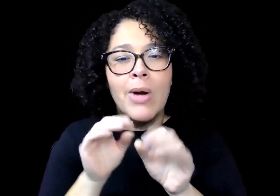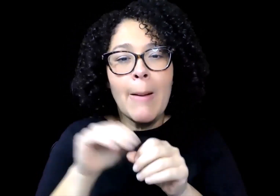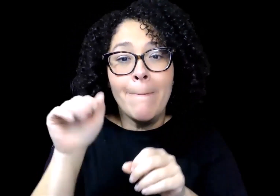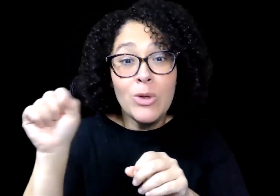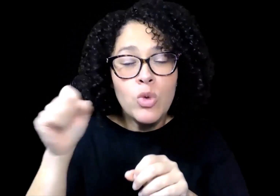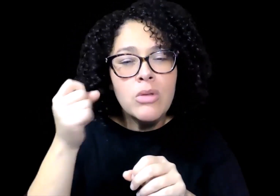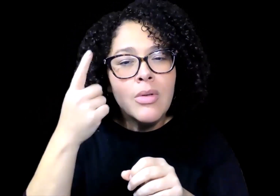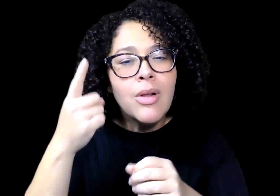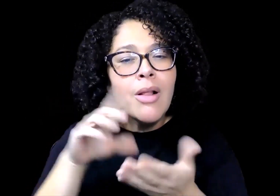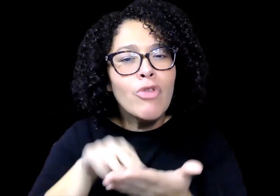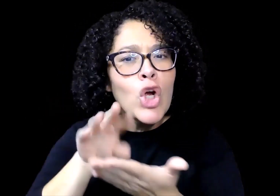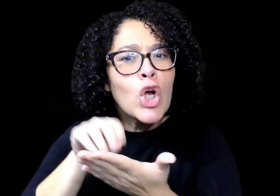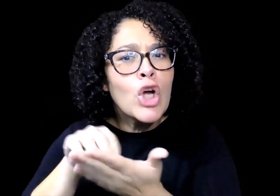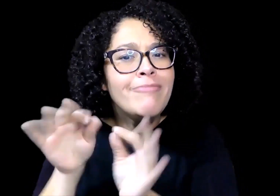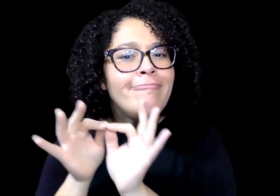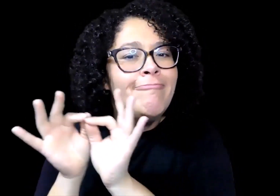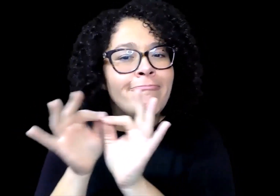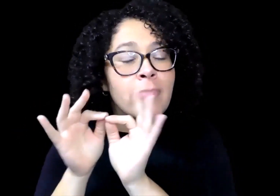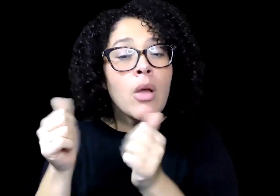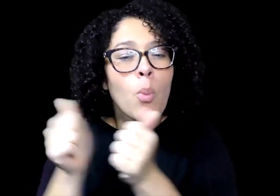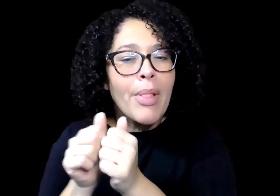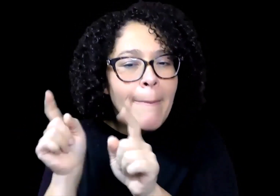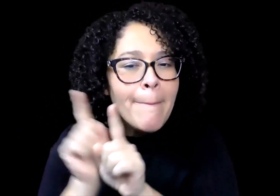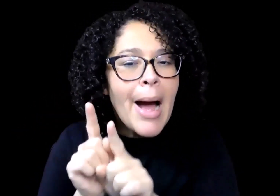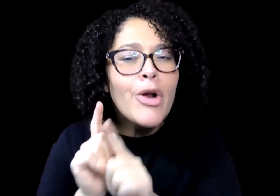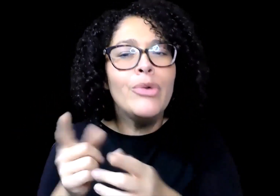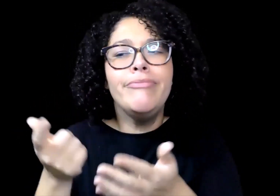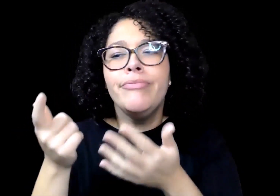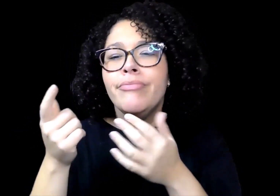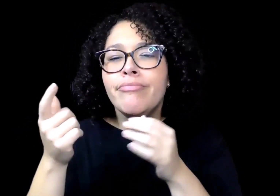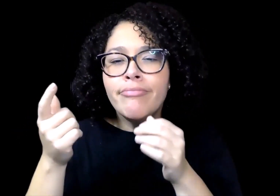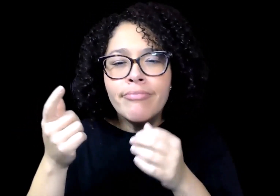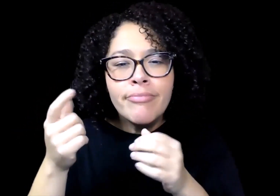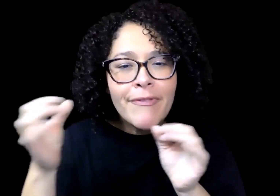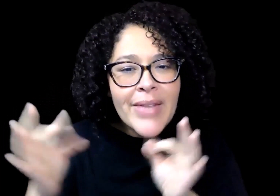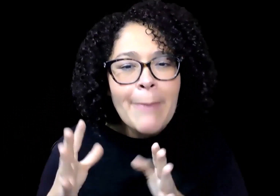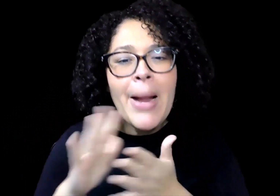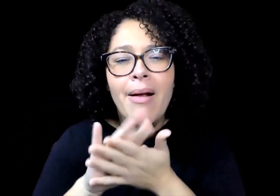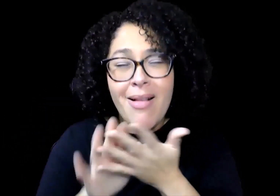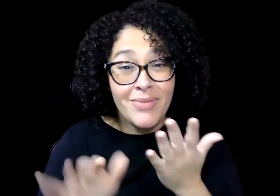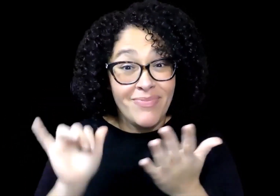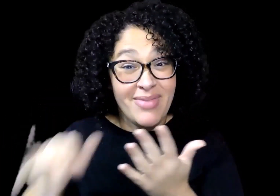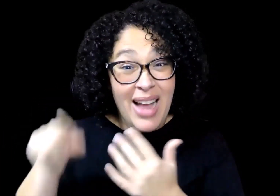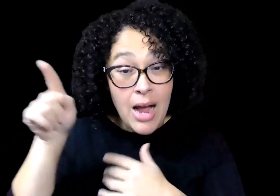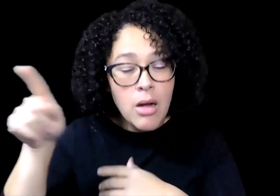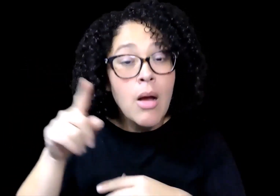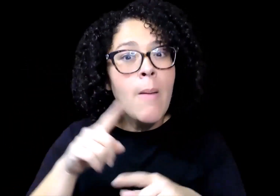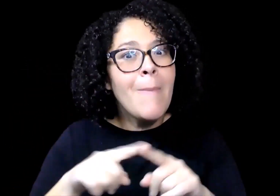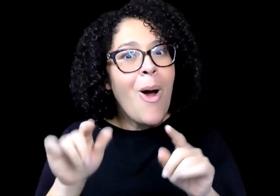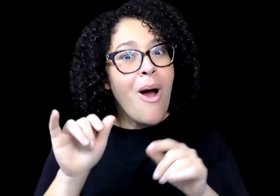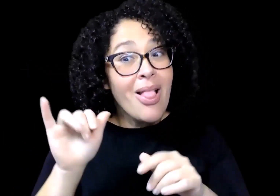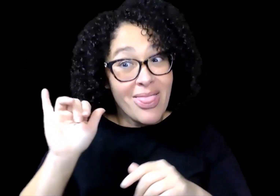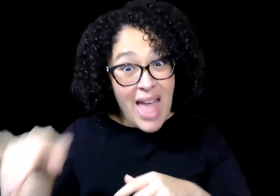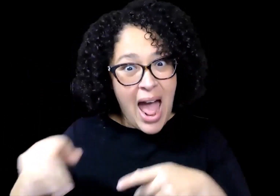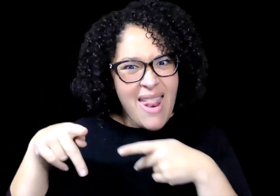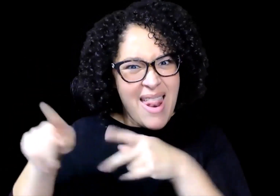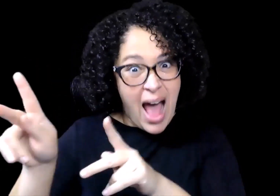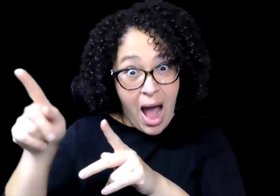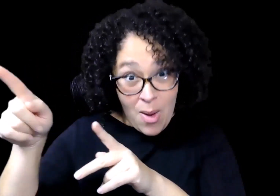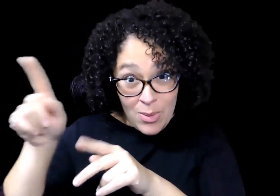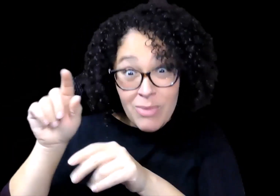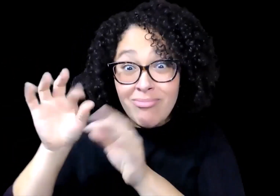and we were able to get that state screening recognized by Connecticut and by doing that